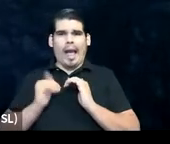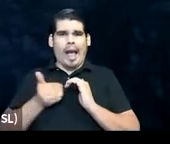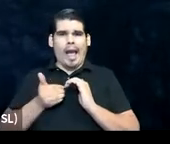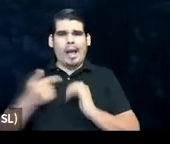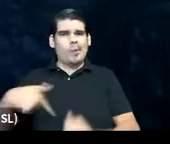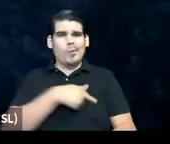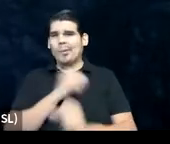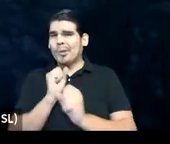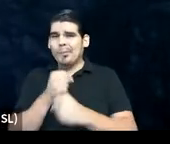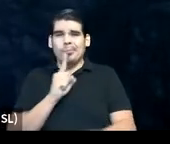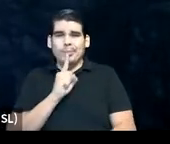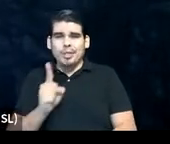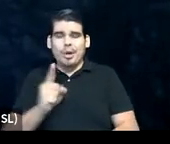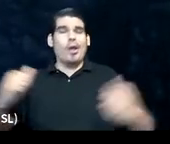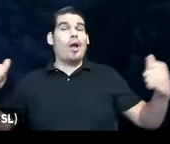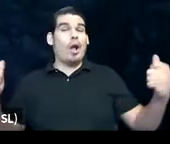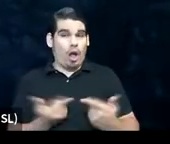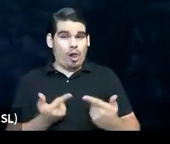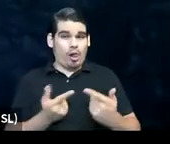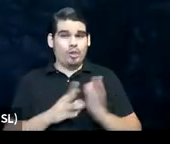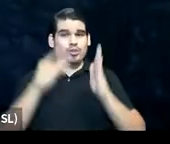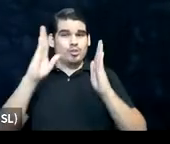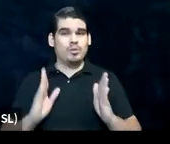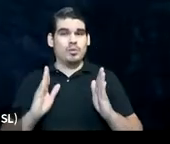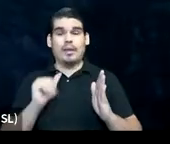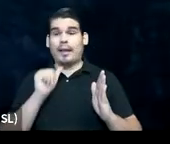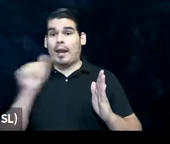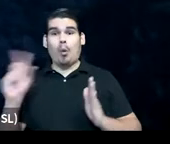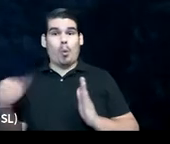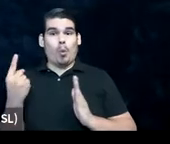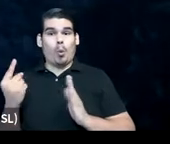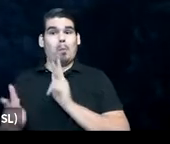Because if we can't even. And then, of course, even if you go back to campus like